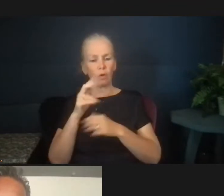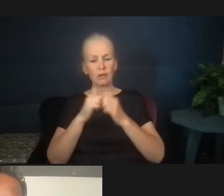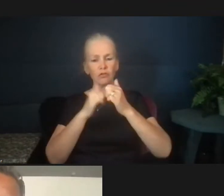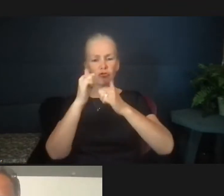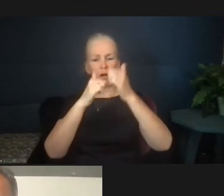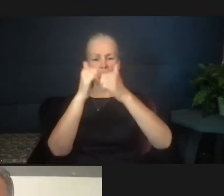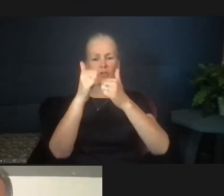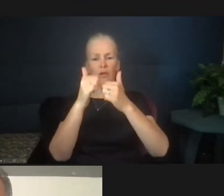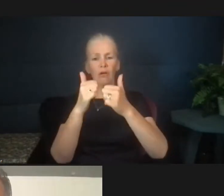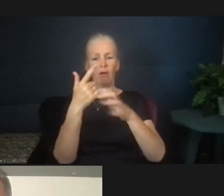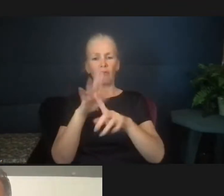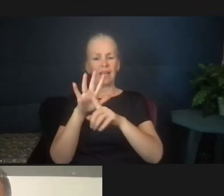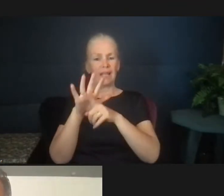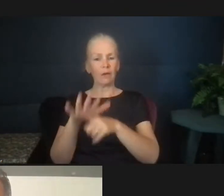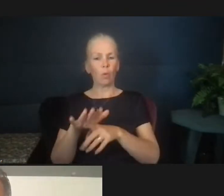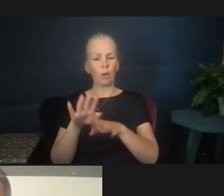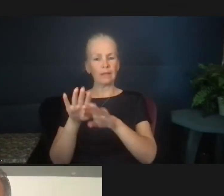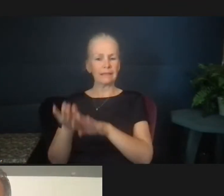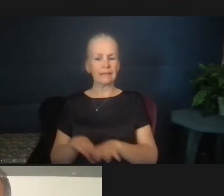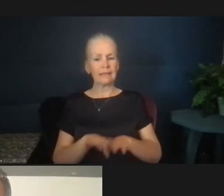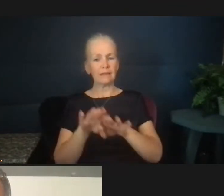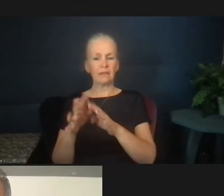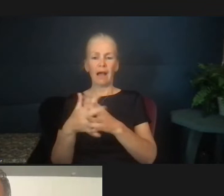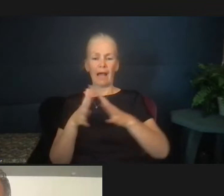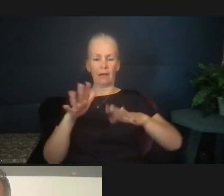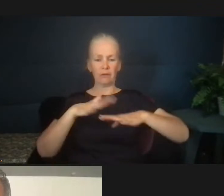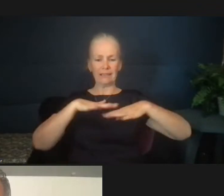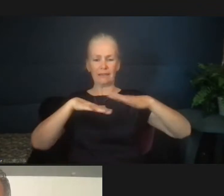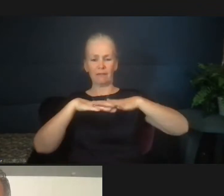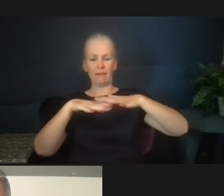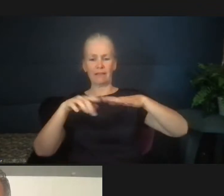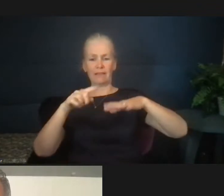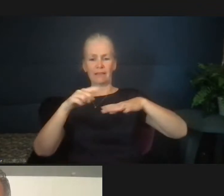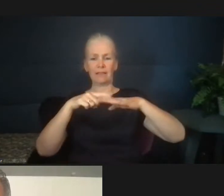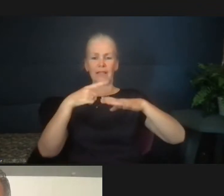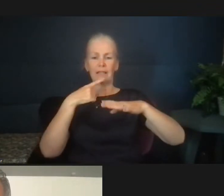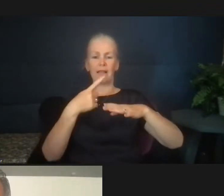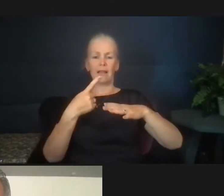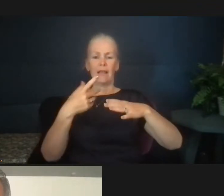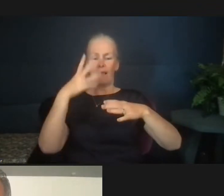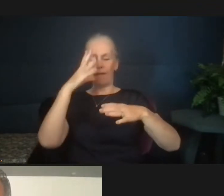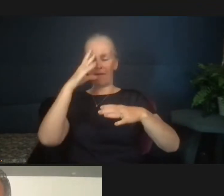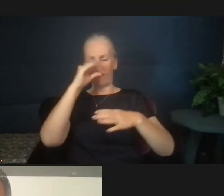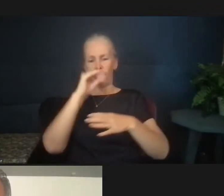of inequality. So how do these intersections inform institutional contexts, the policies